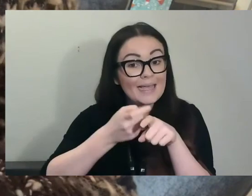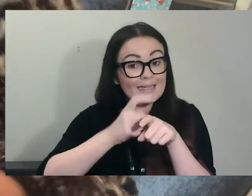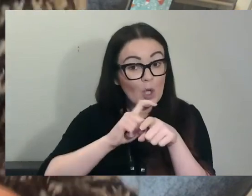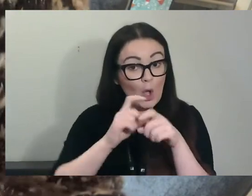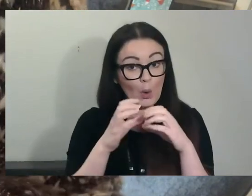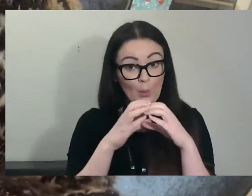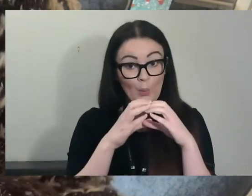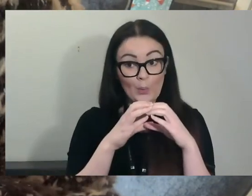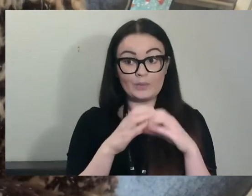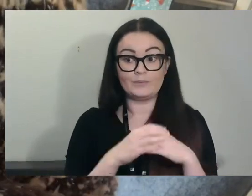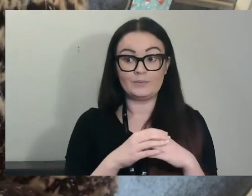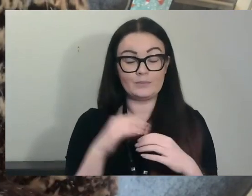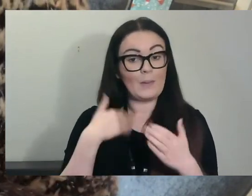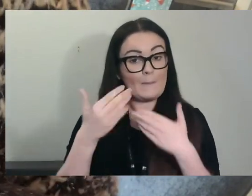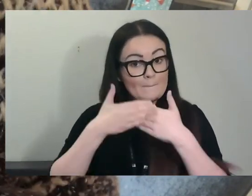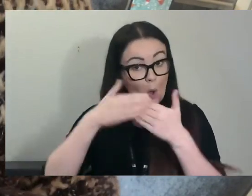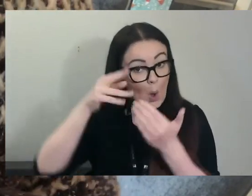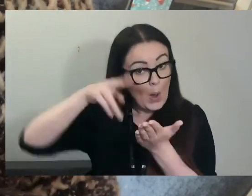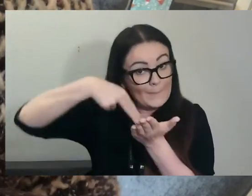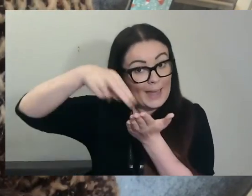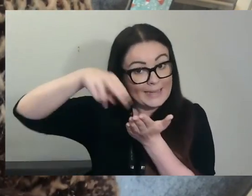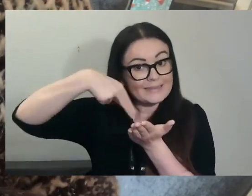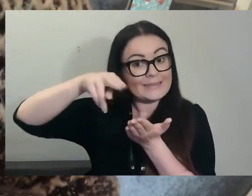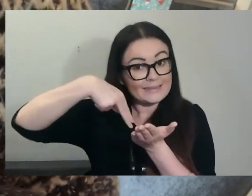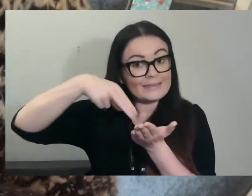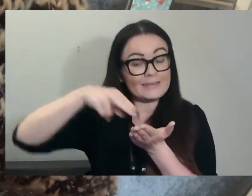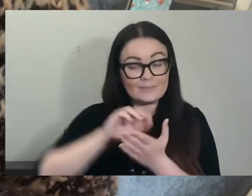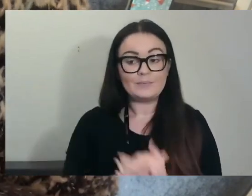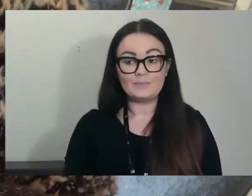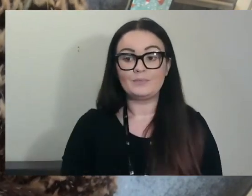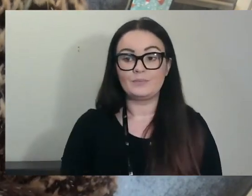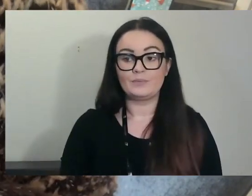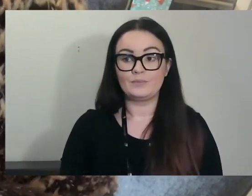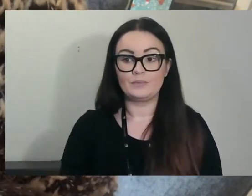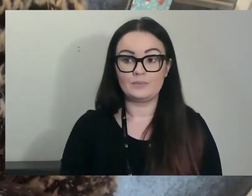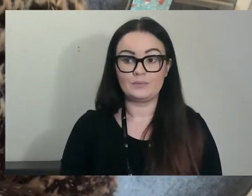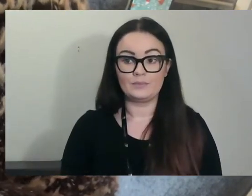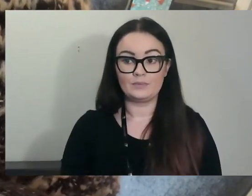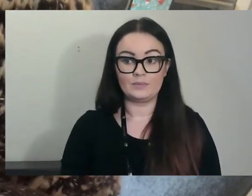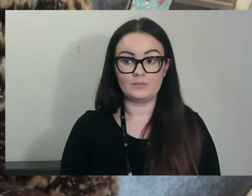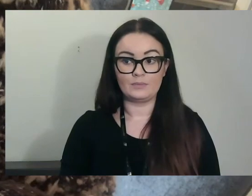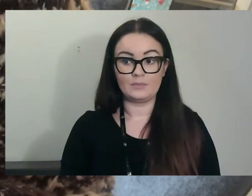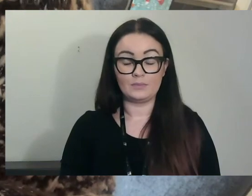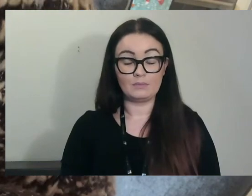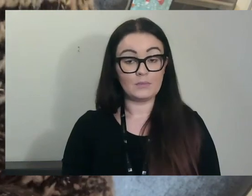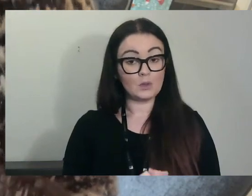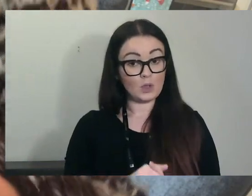potato again I think. I'm going to put some more paint on it so again, I can either dip